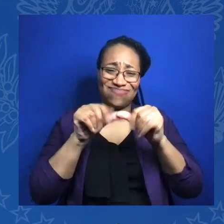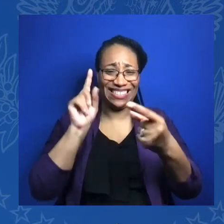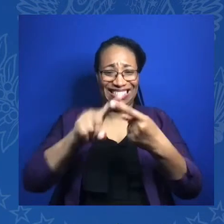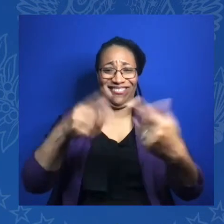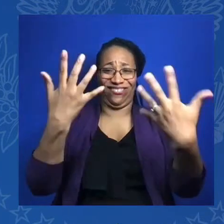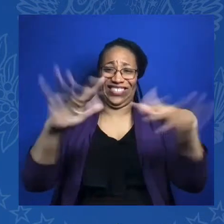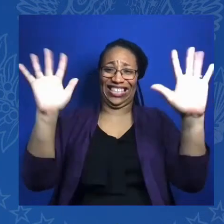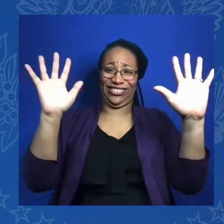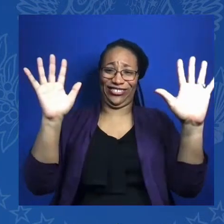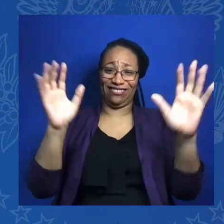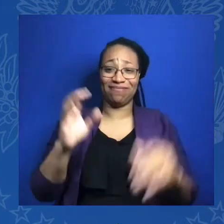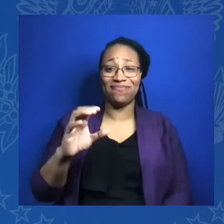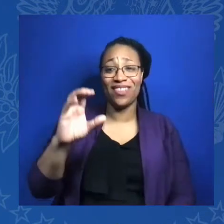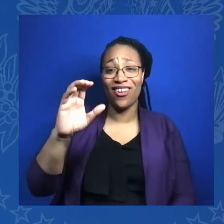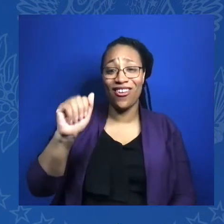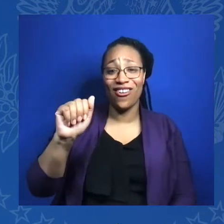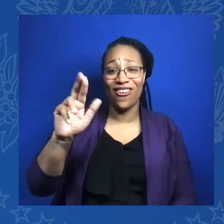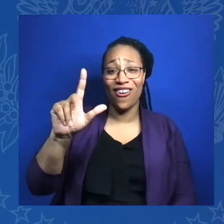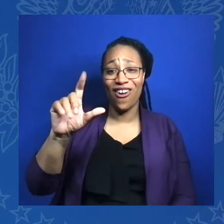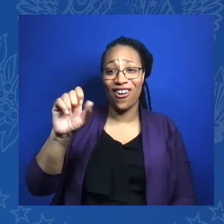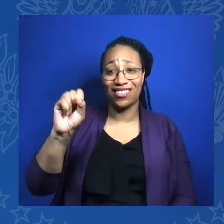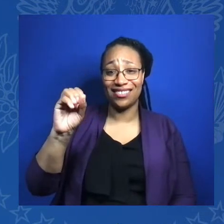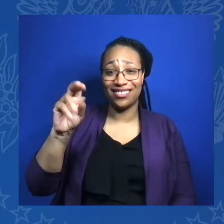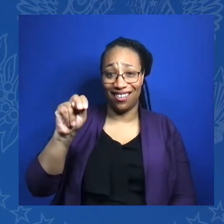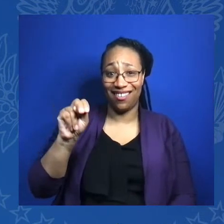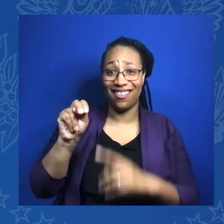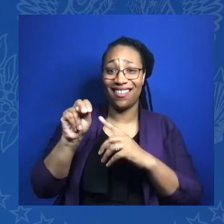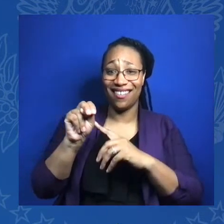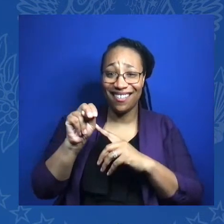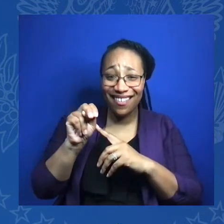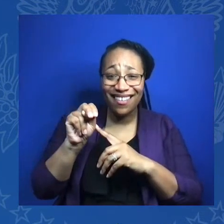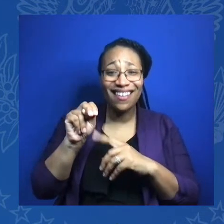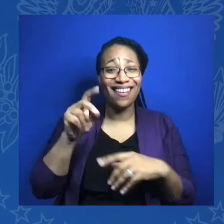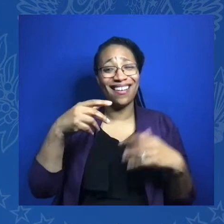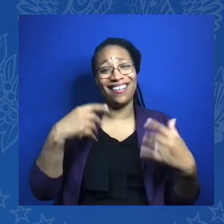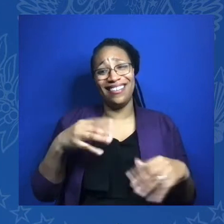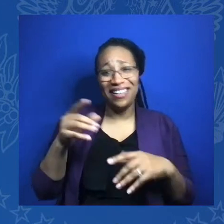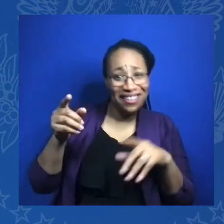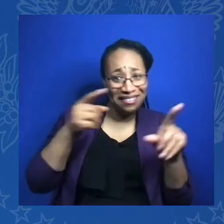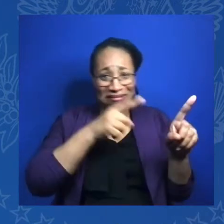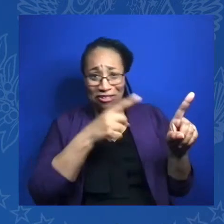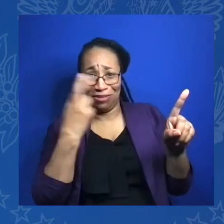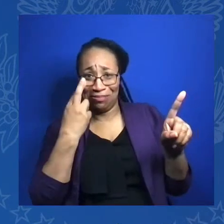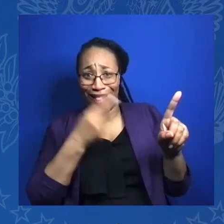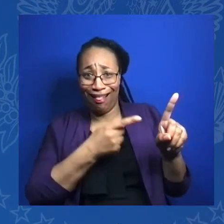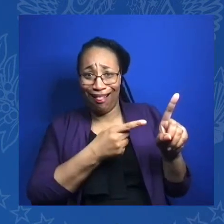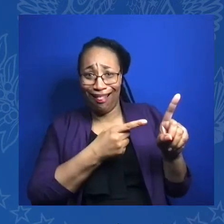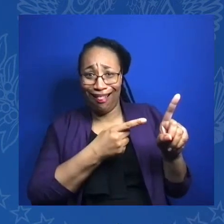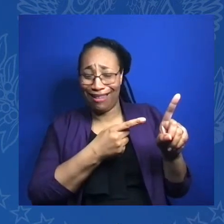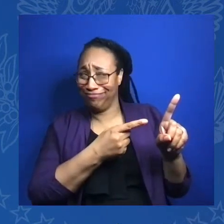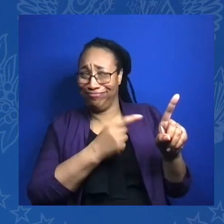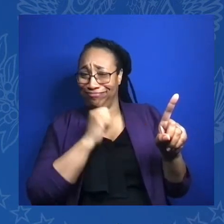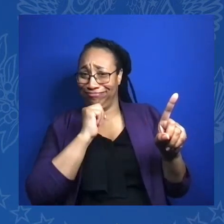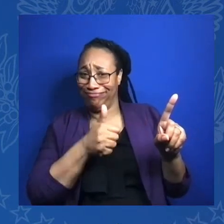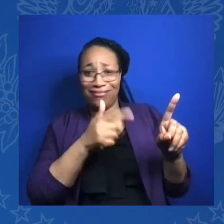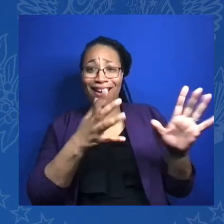Give me a break. Just give me a break. Look, like I often say, don't compare me to the Almighty,